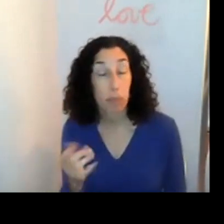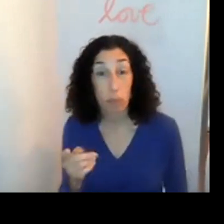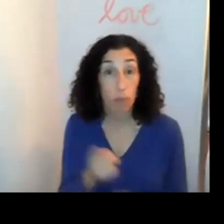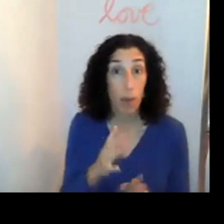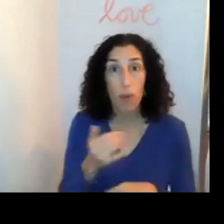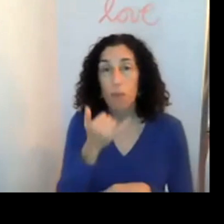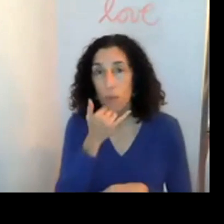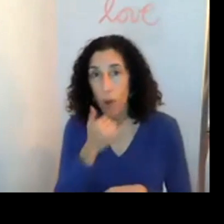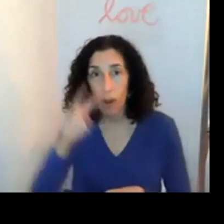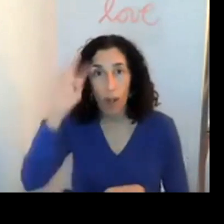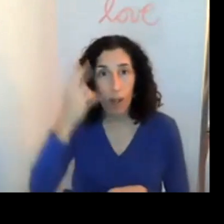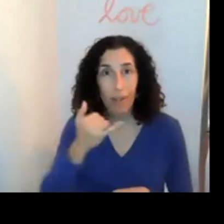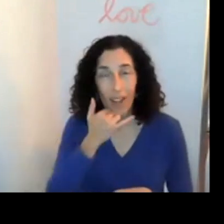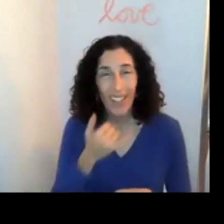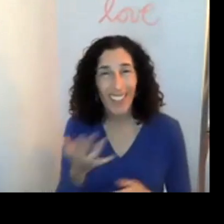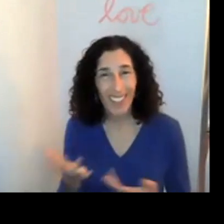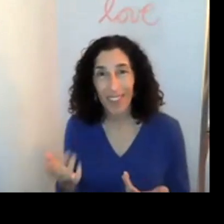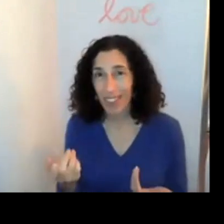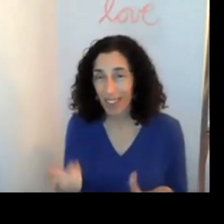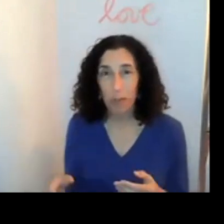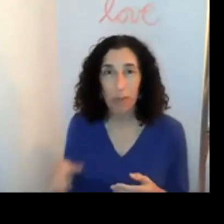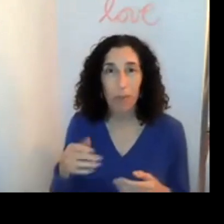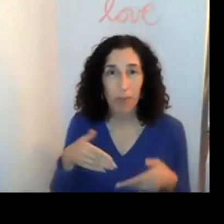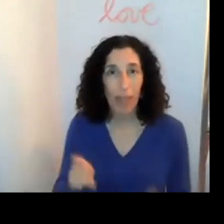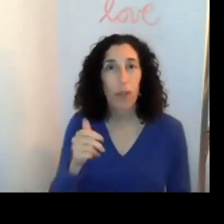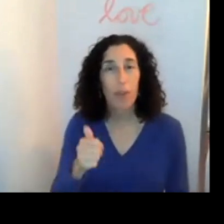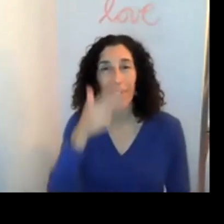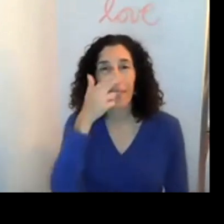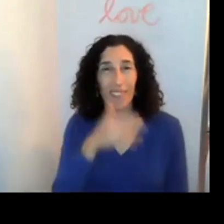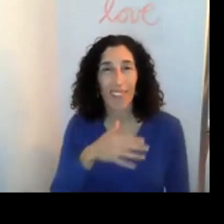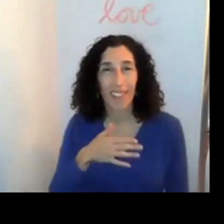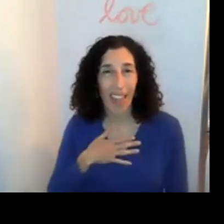disrupt white, black, Asian et cetera to describe the phenotypical expression of human bodies